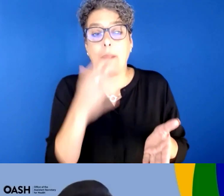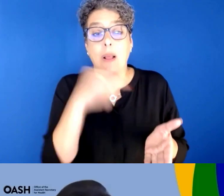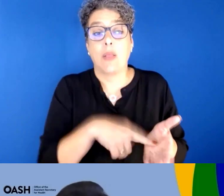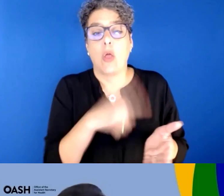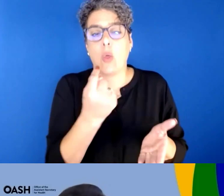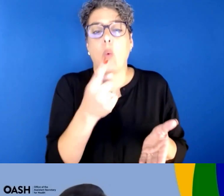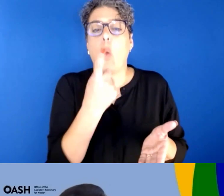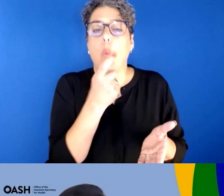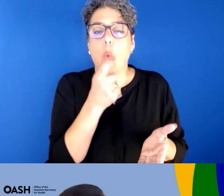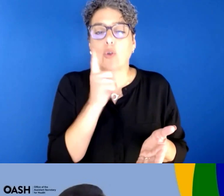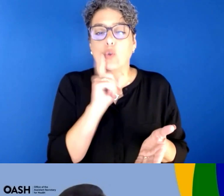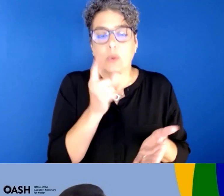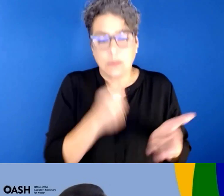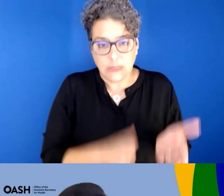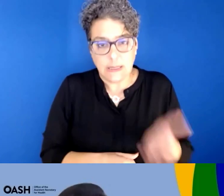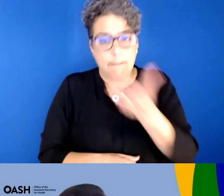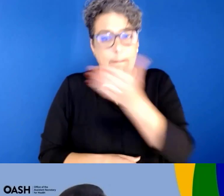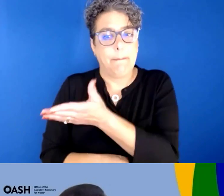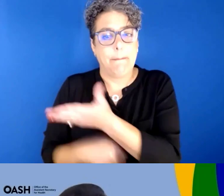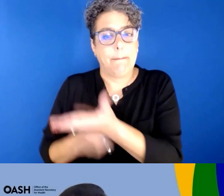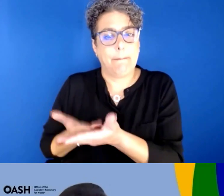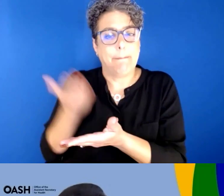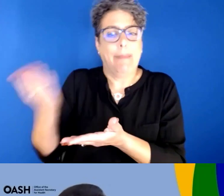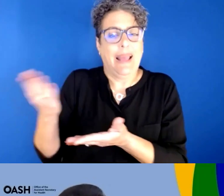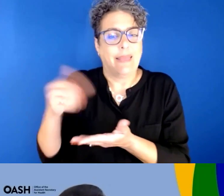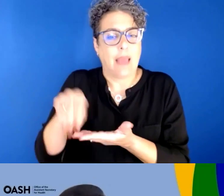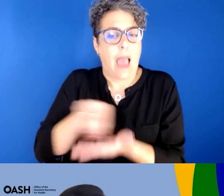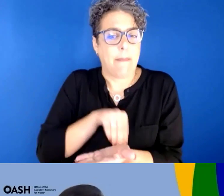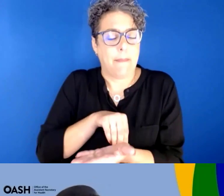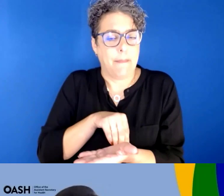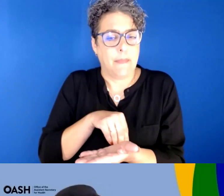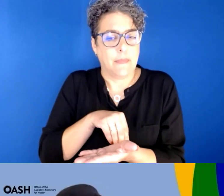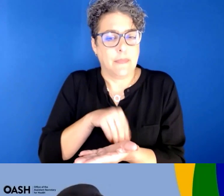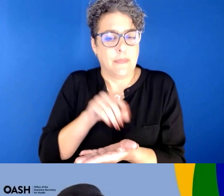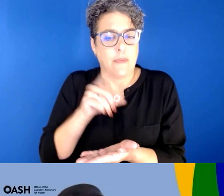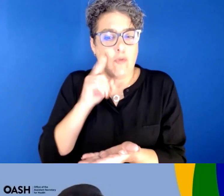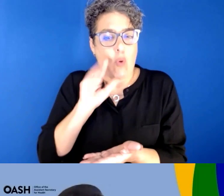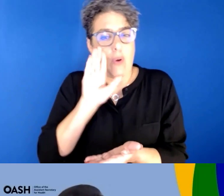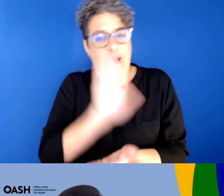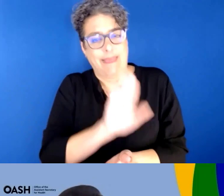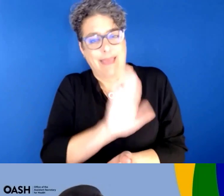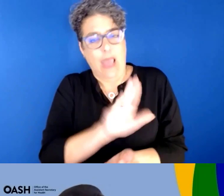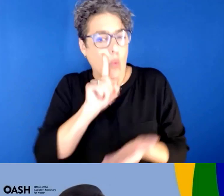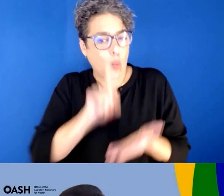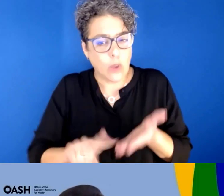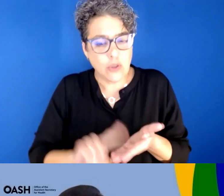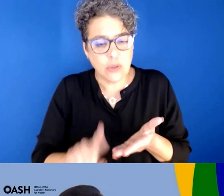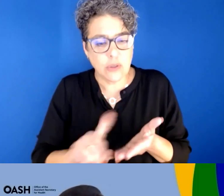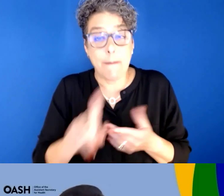submitted the grant for his or her research, but the institution is kind of ..